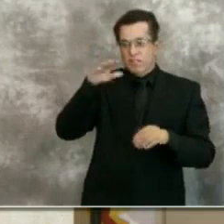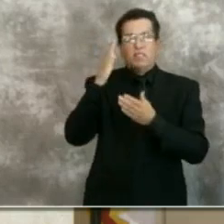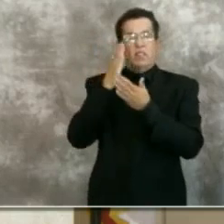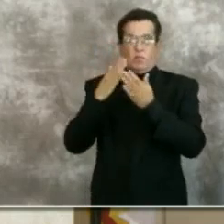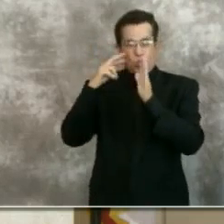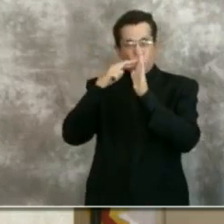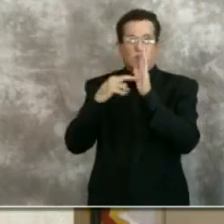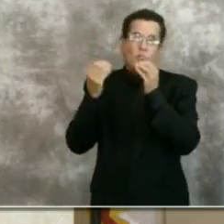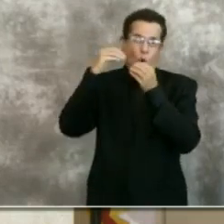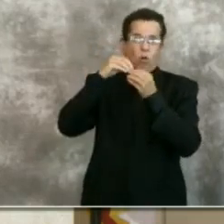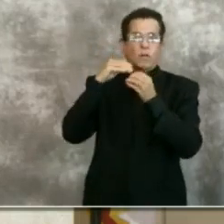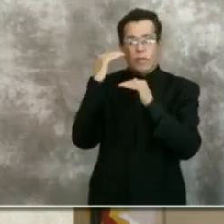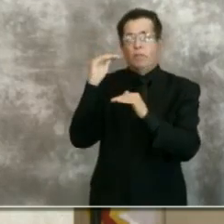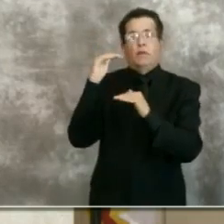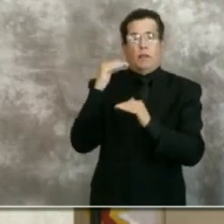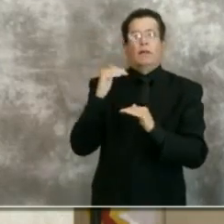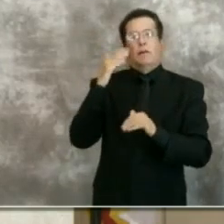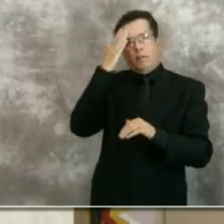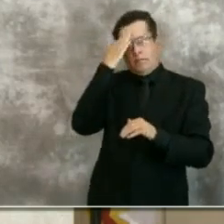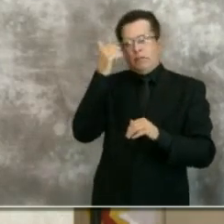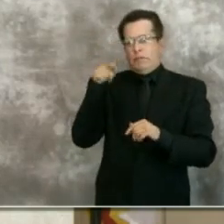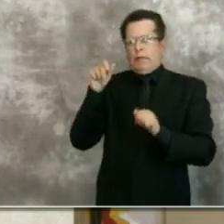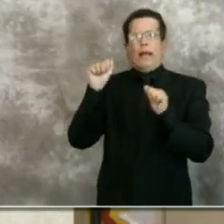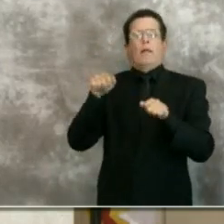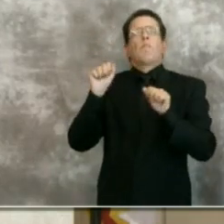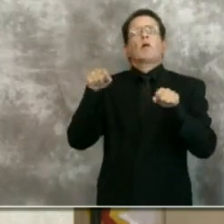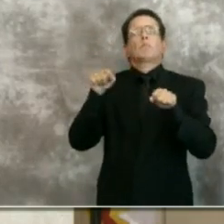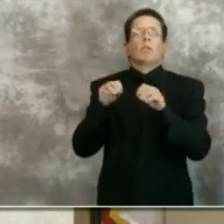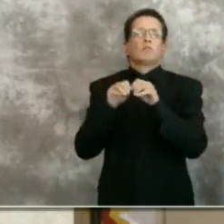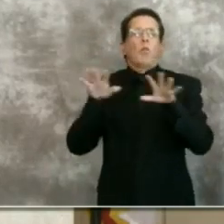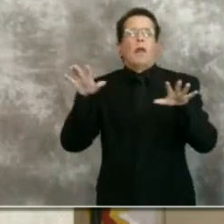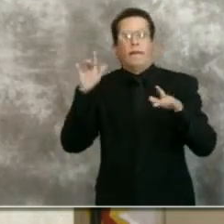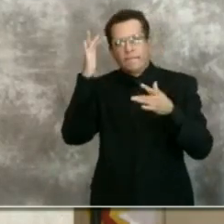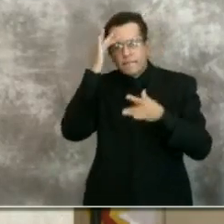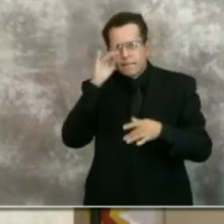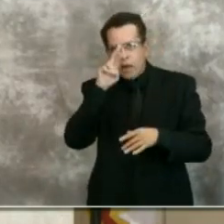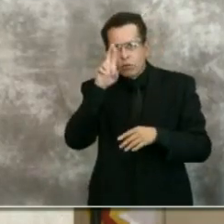INDOOR DINING AND OTHER OUTDOOR ACTIVITIES, SICK COULD